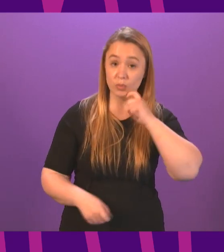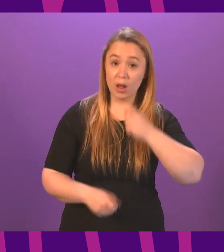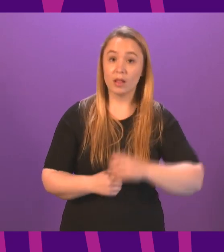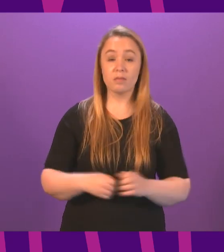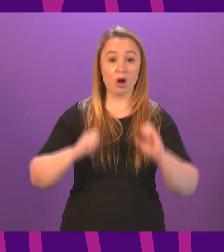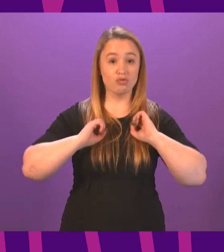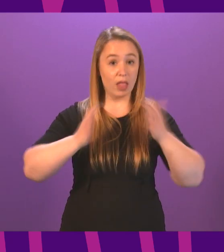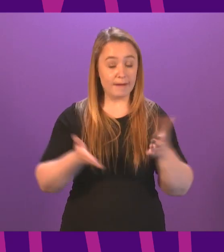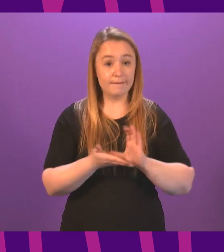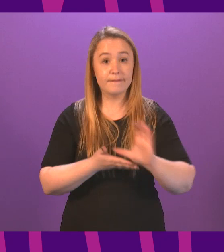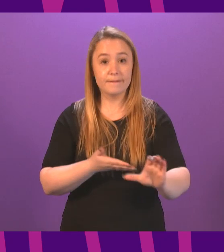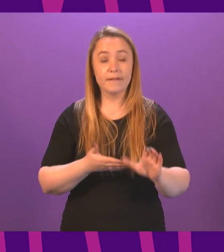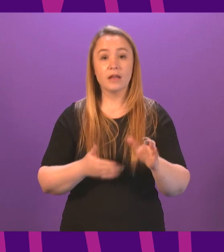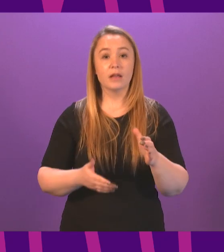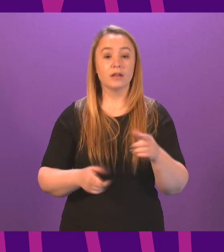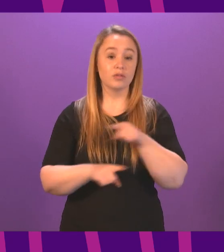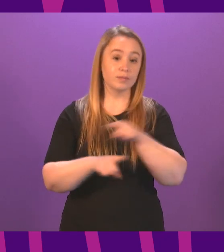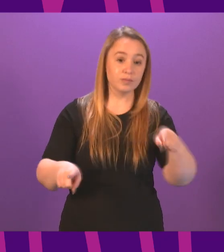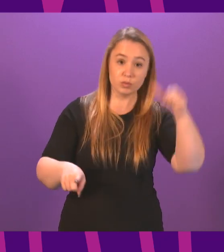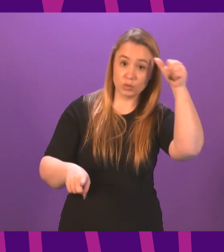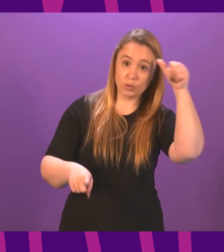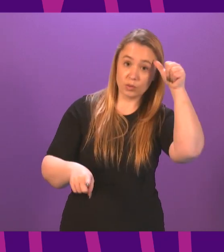Members will be aware that the Scottish Government introduced reliefs through legislation for